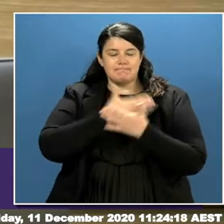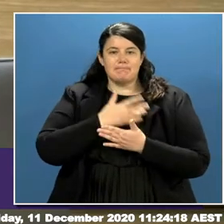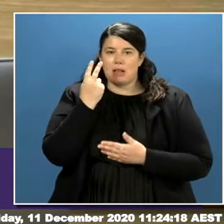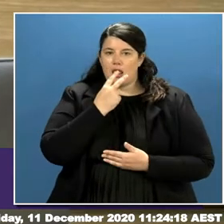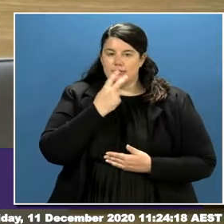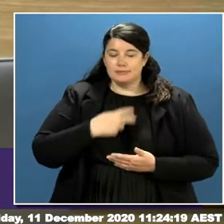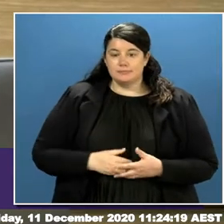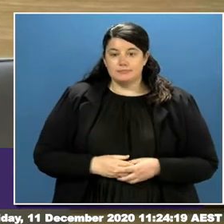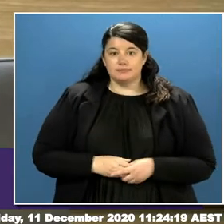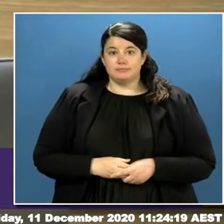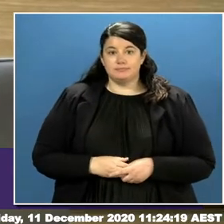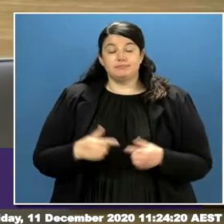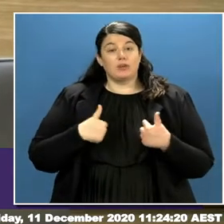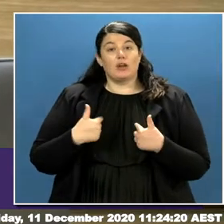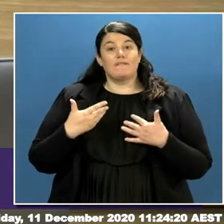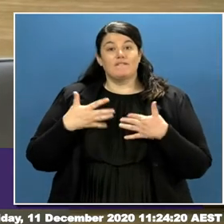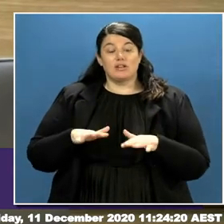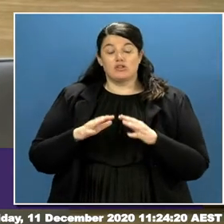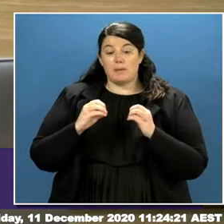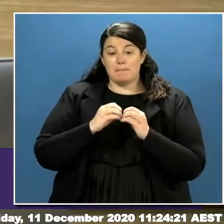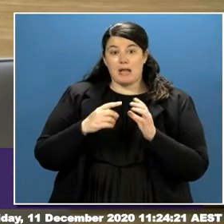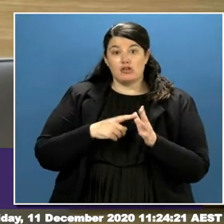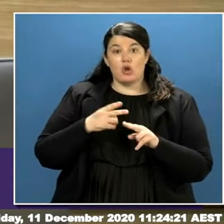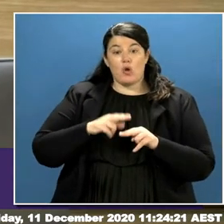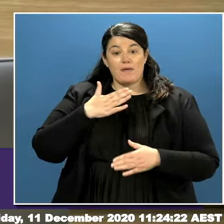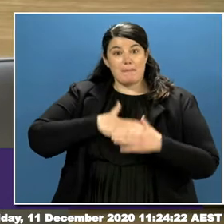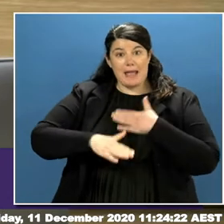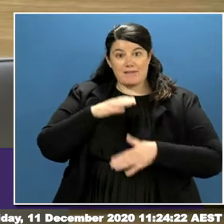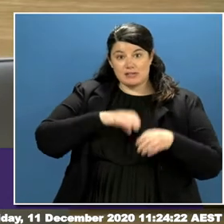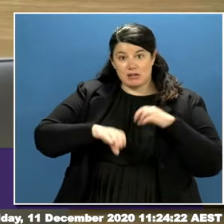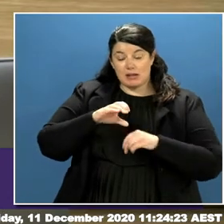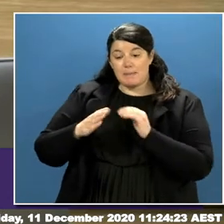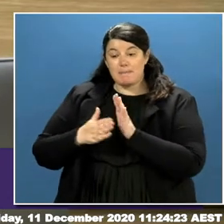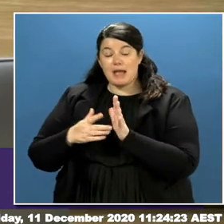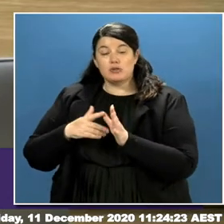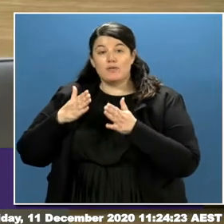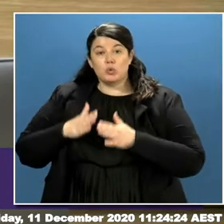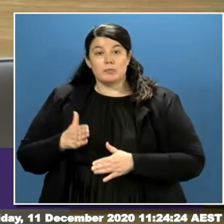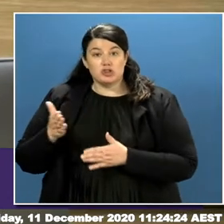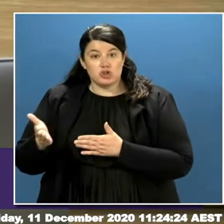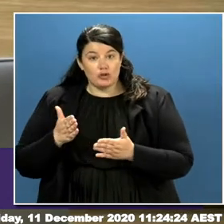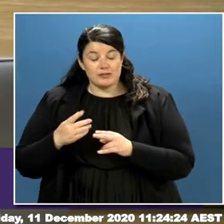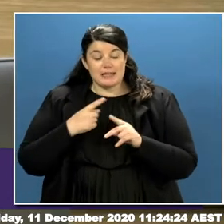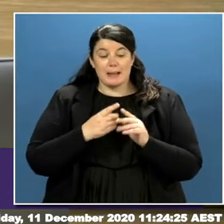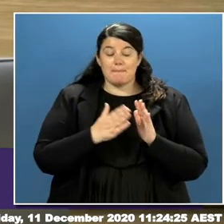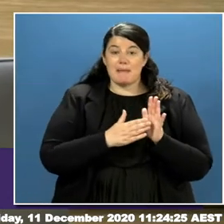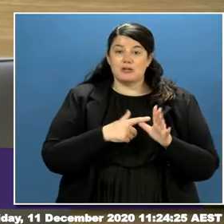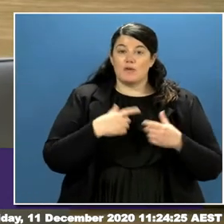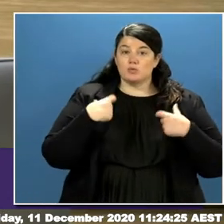I have completed a Bachelor of Behavioural Science, a Master of Human Services and a Master of Social Work.